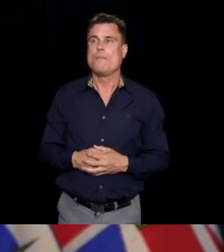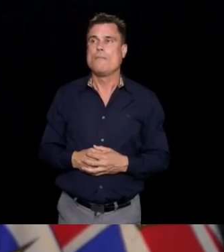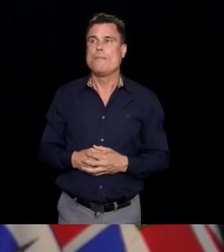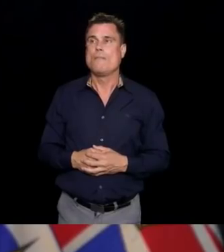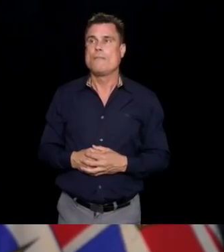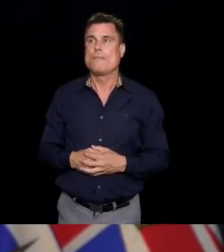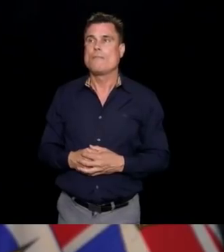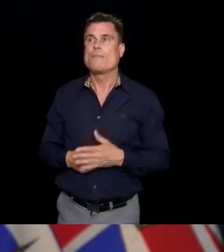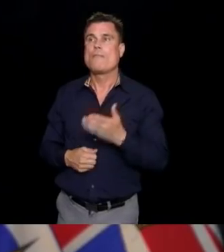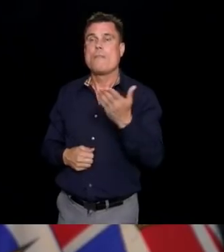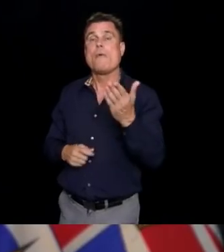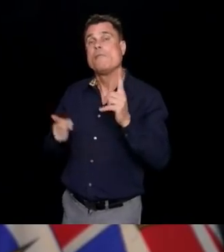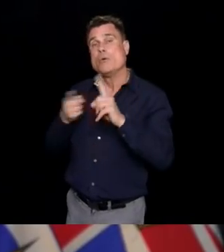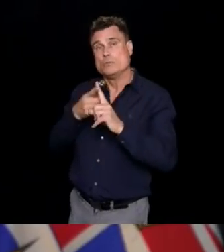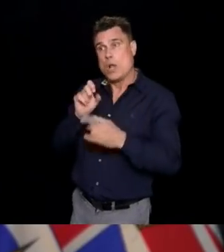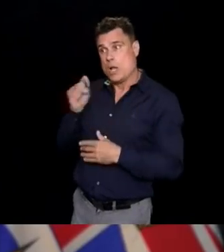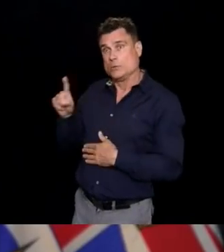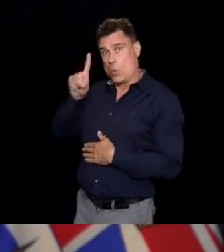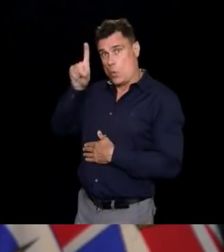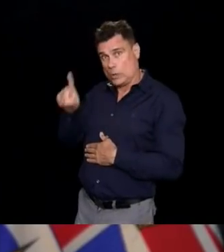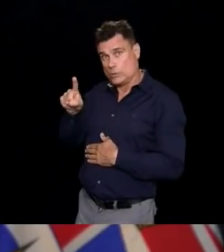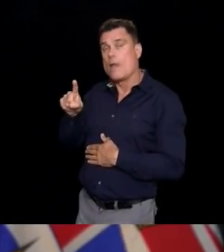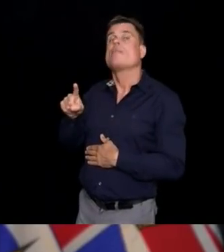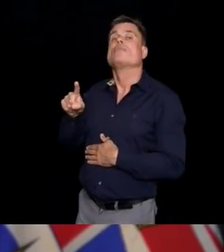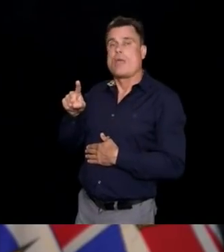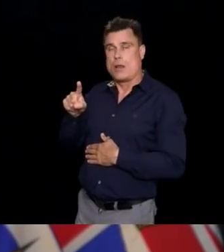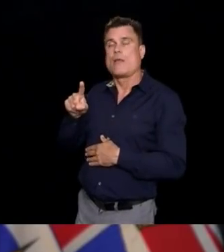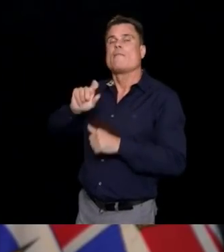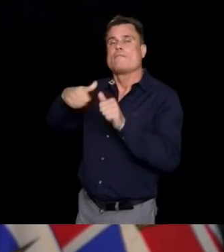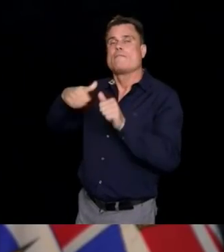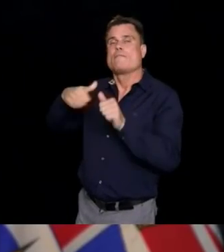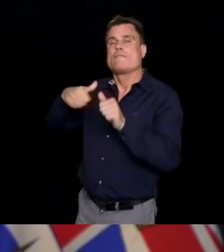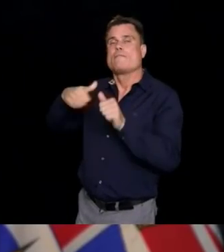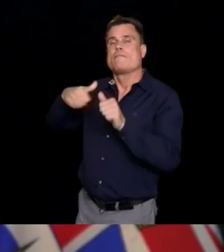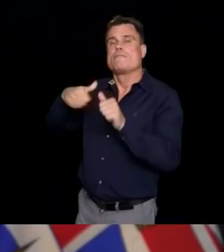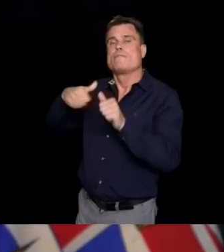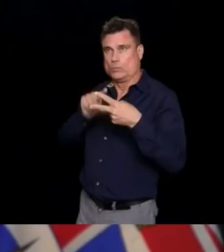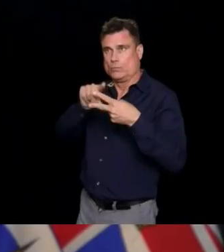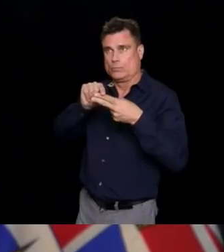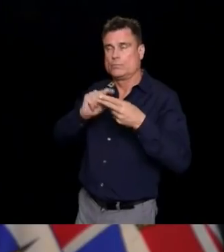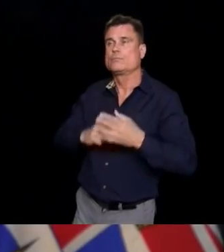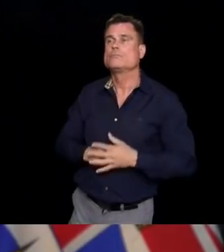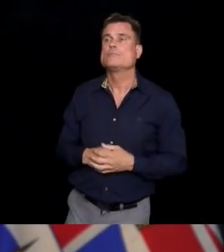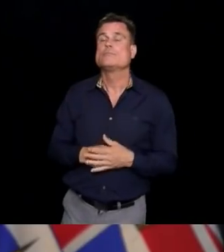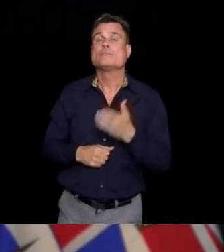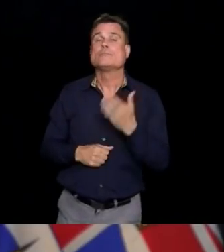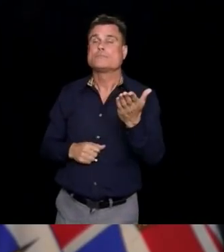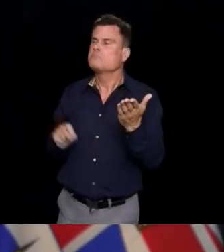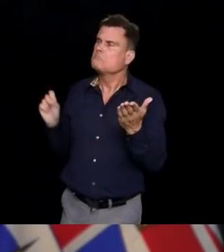press*want to enter the question. You are allowed one question and one follow-up only. Please unmute himself. First question is from